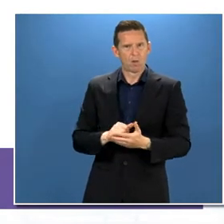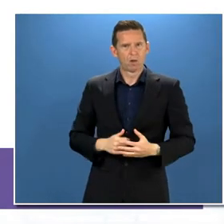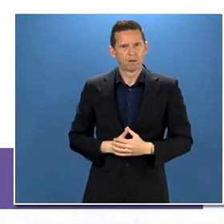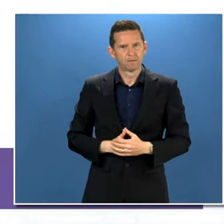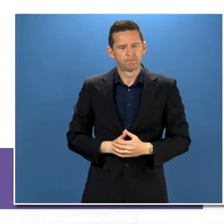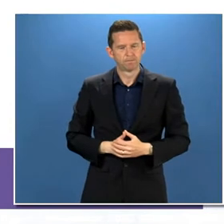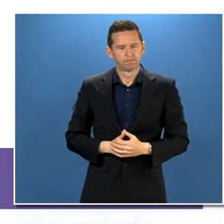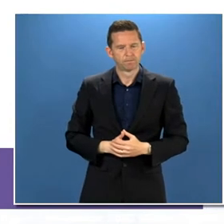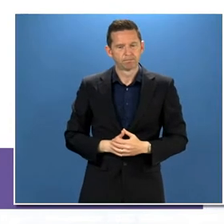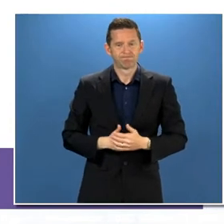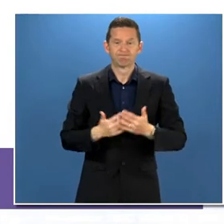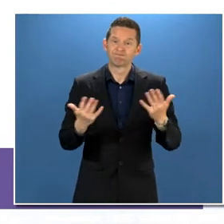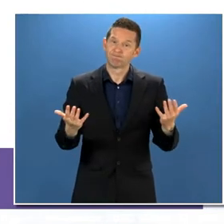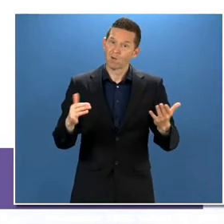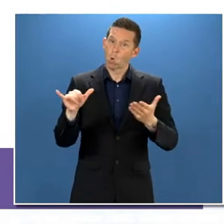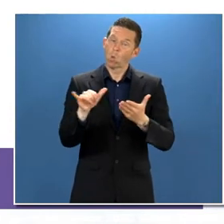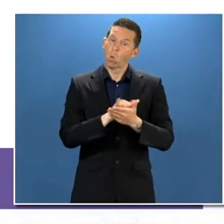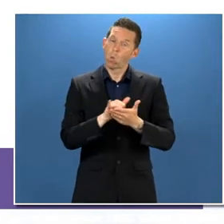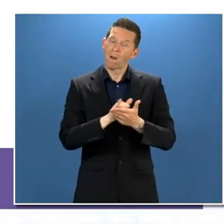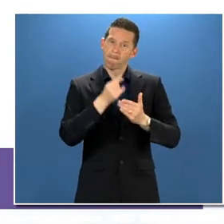New York was slightly different to the United Kingdom